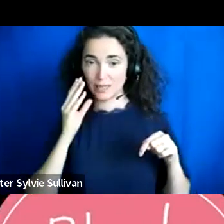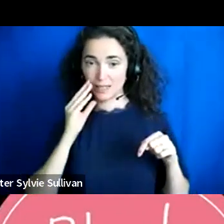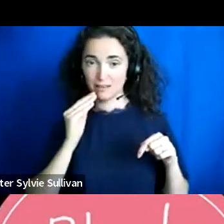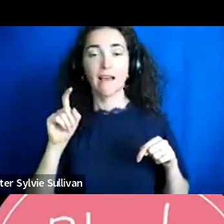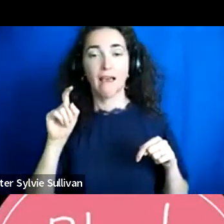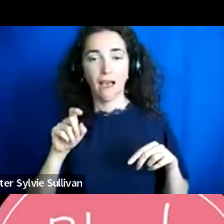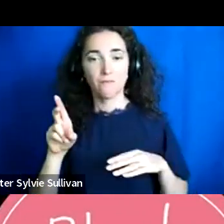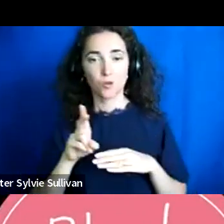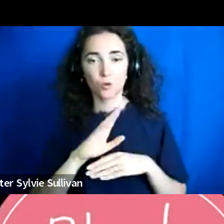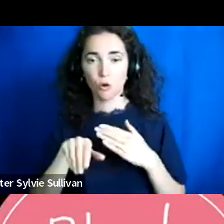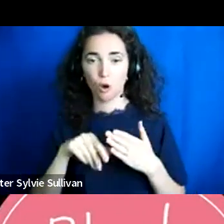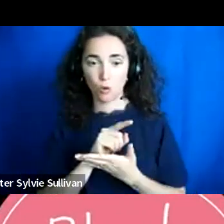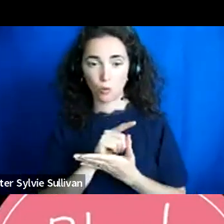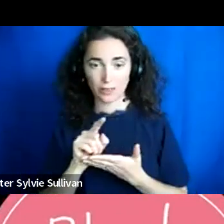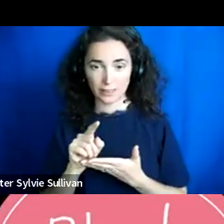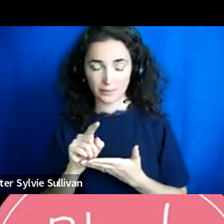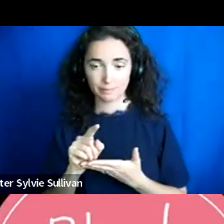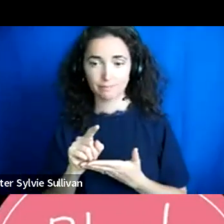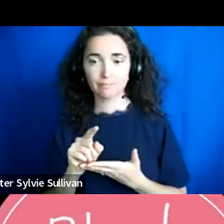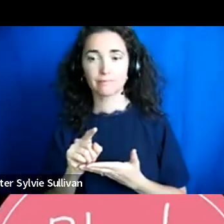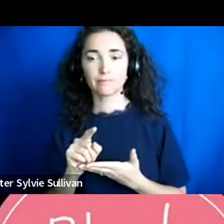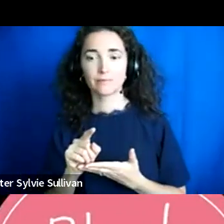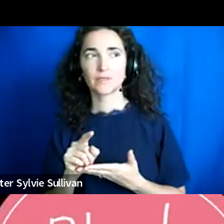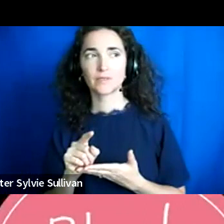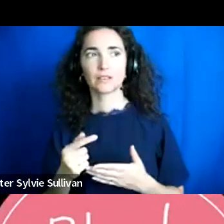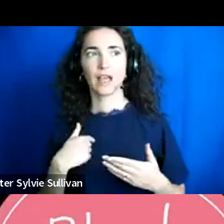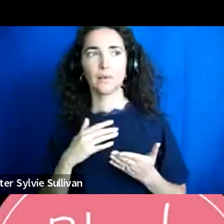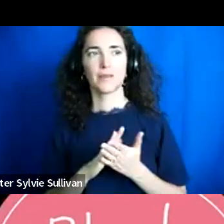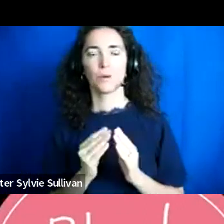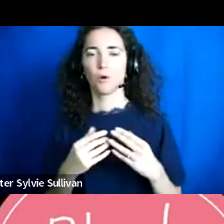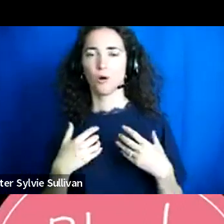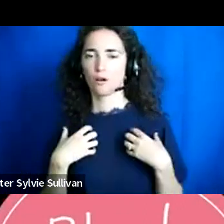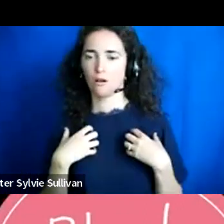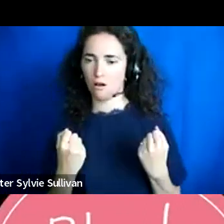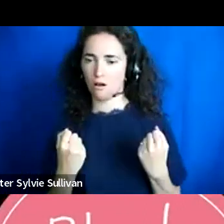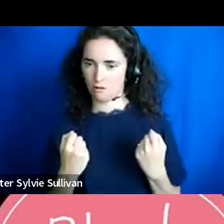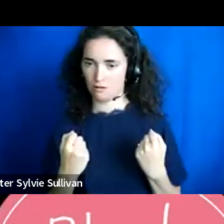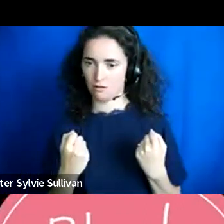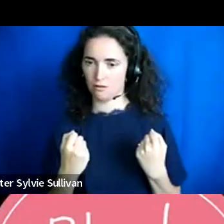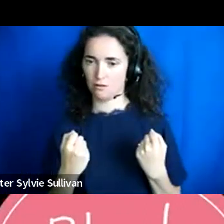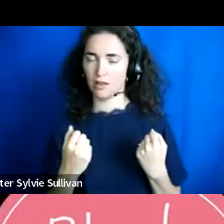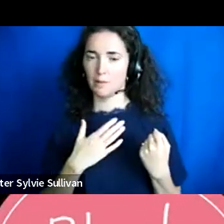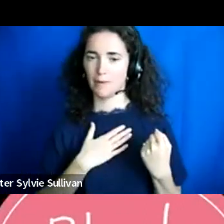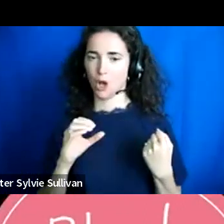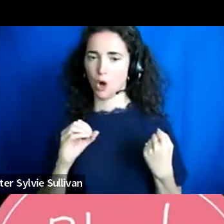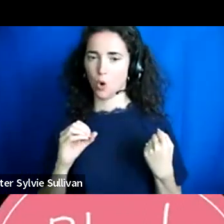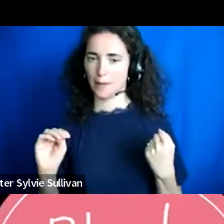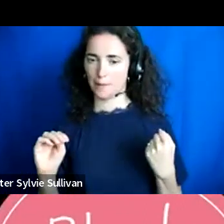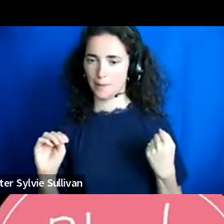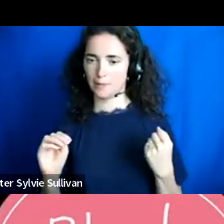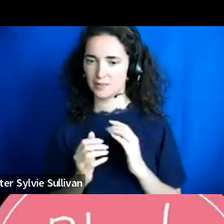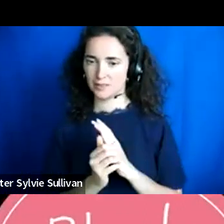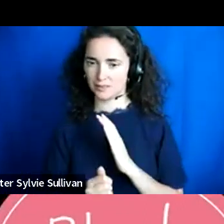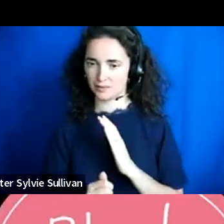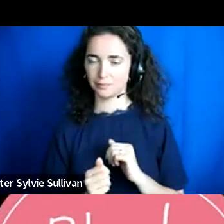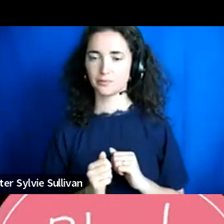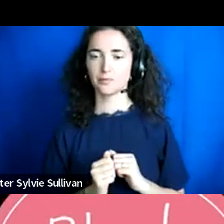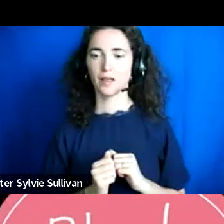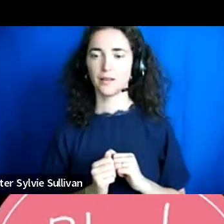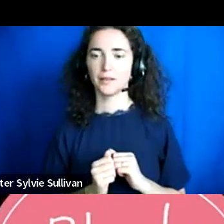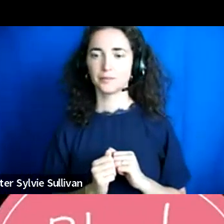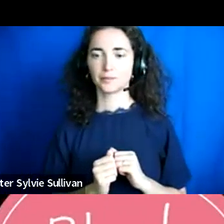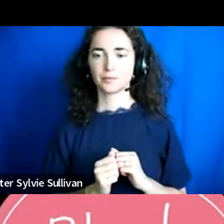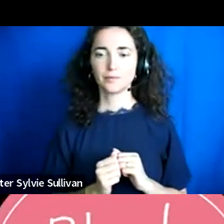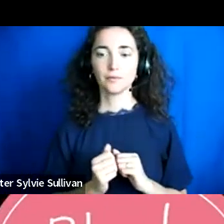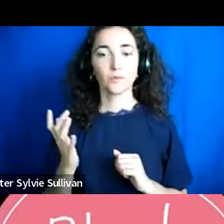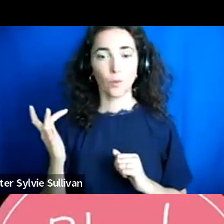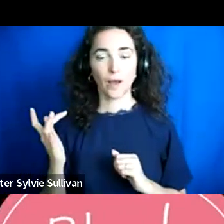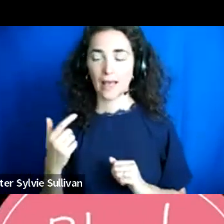And maybe a lot more confident in my orientation and mobility skills, because I had to have it everywhere.